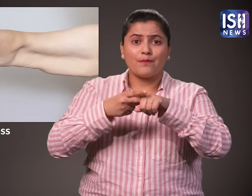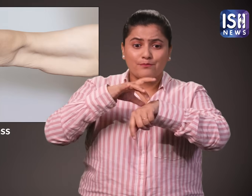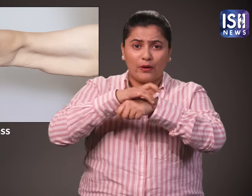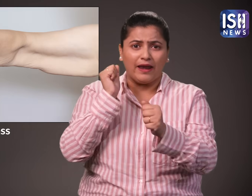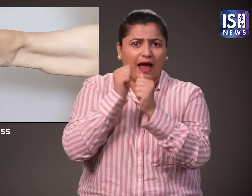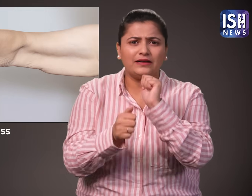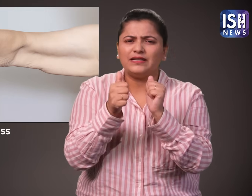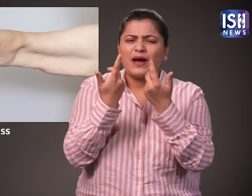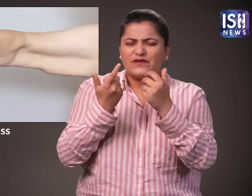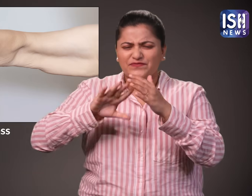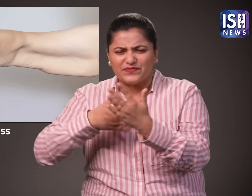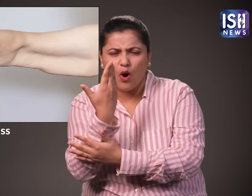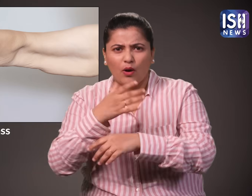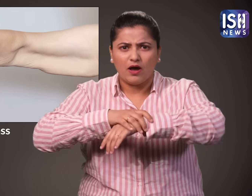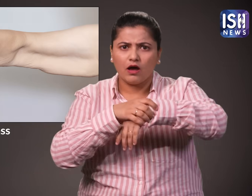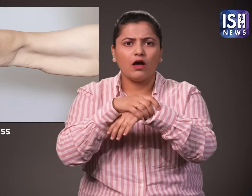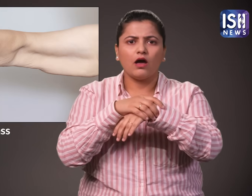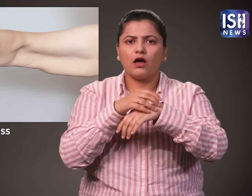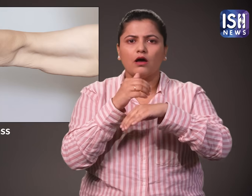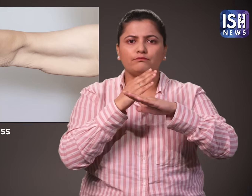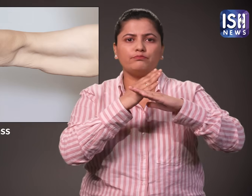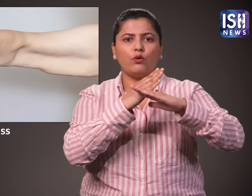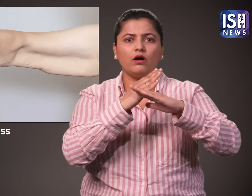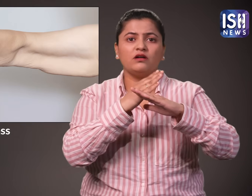Even in case of accidents, bones shall stay secure.